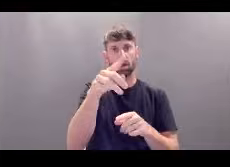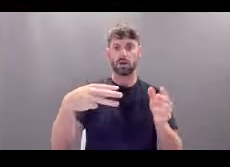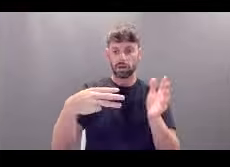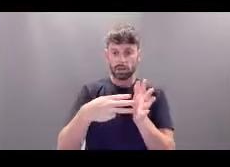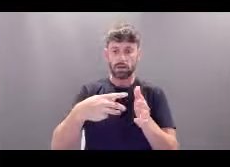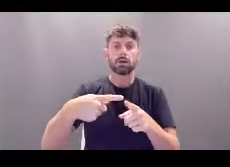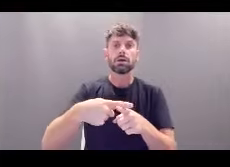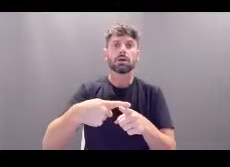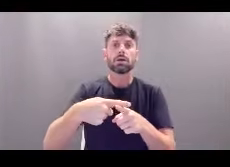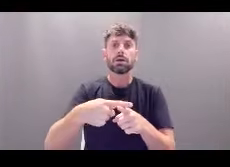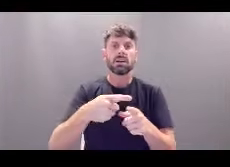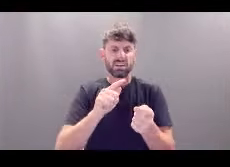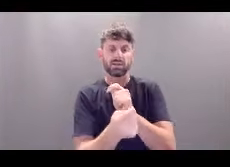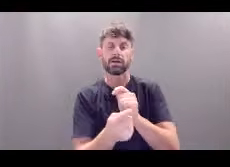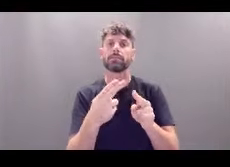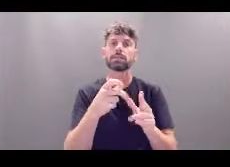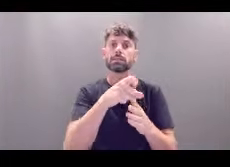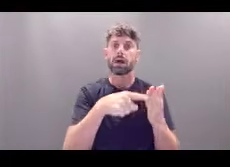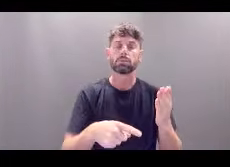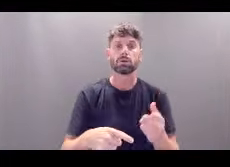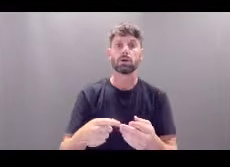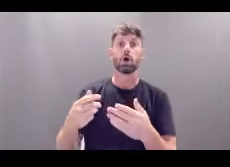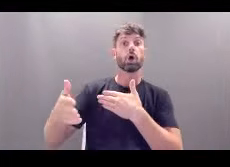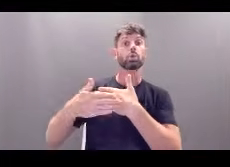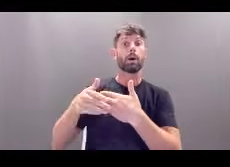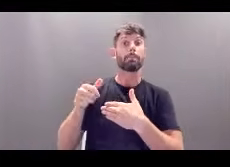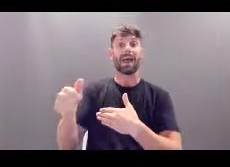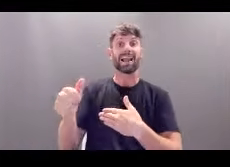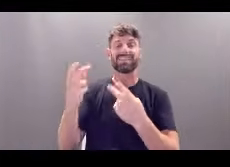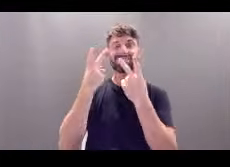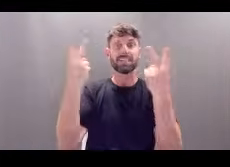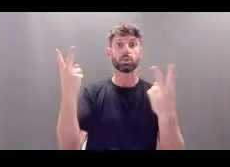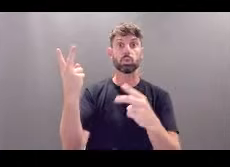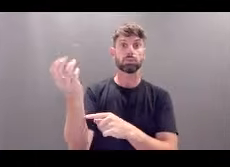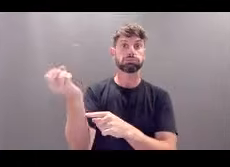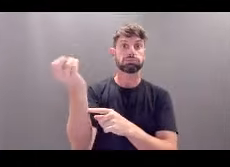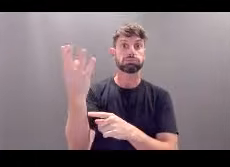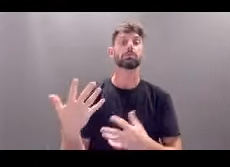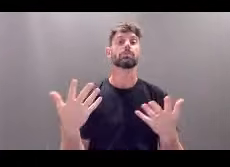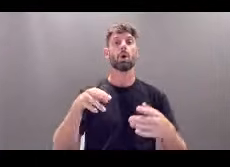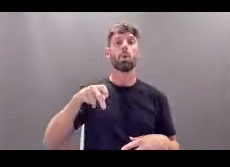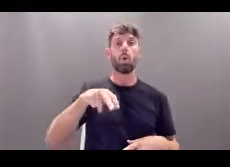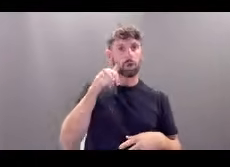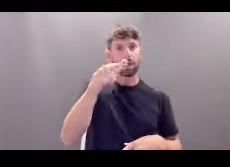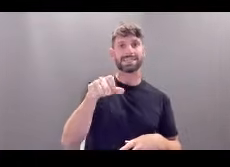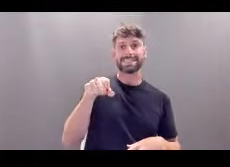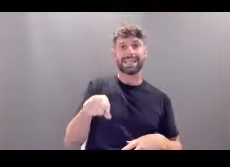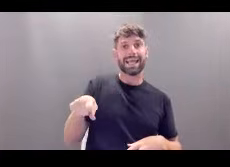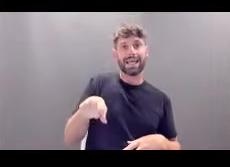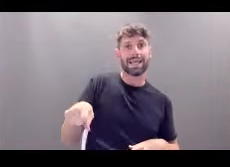visual doorbell alerts, walking sticks and basic shower chairs.